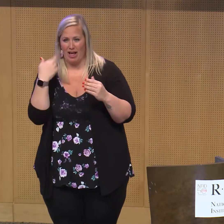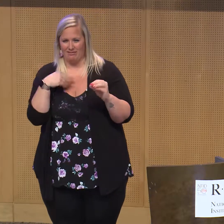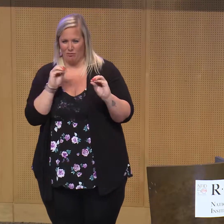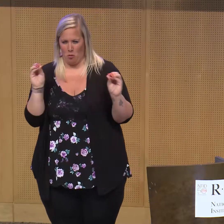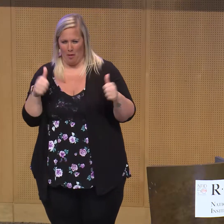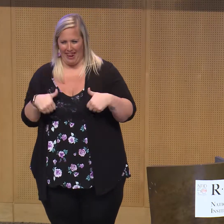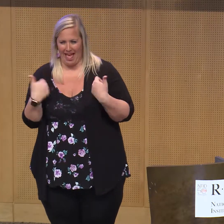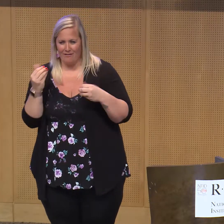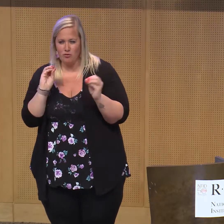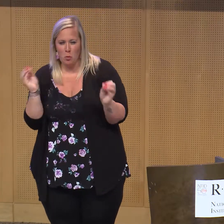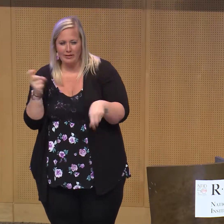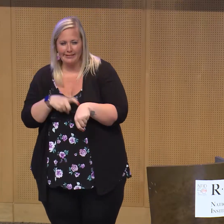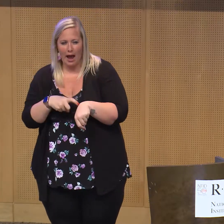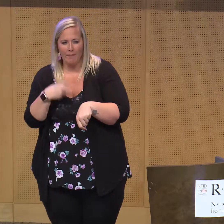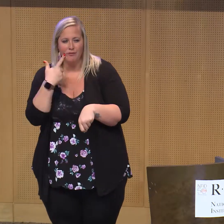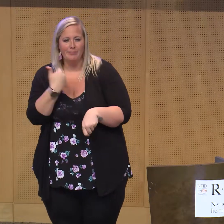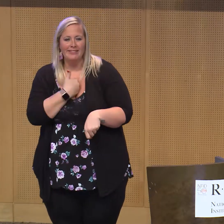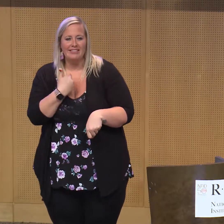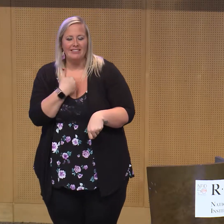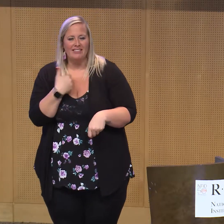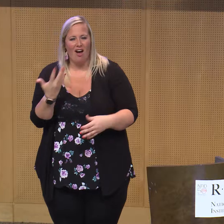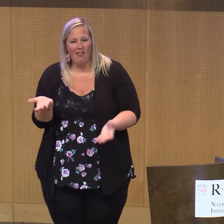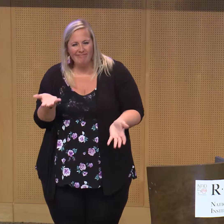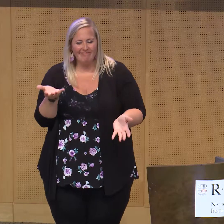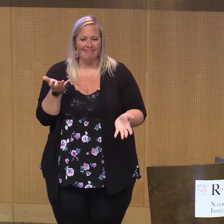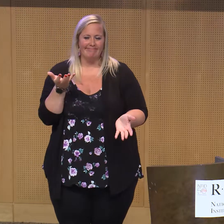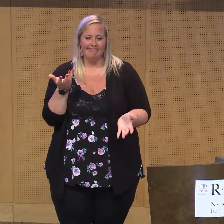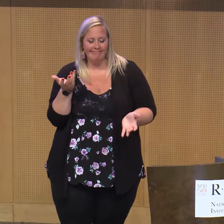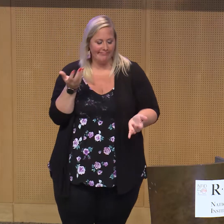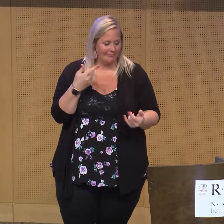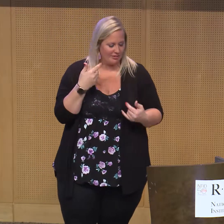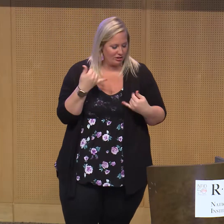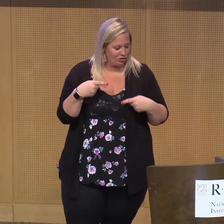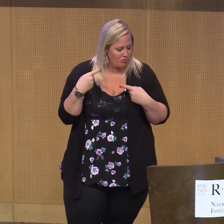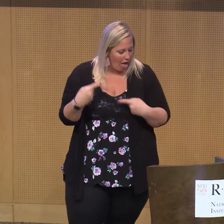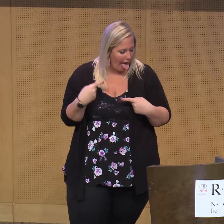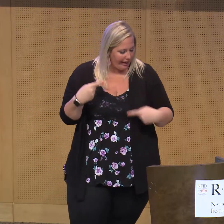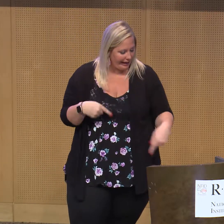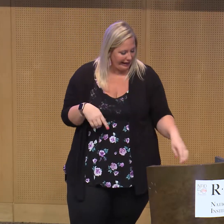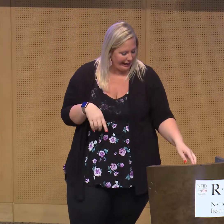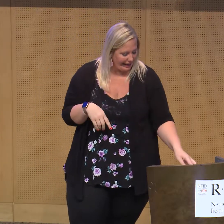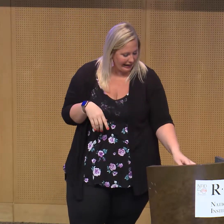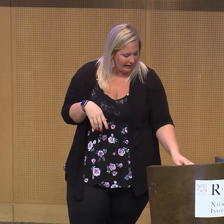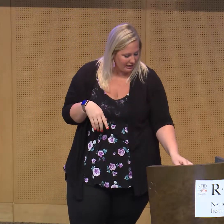at night and on the weekends. However, it became so busy that I really had no life.